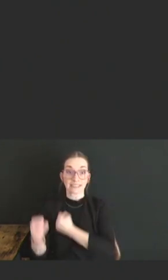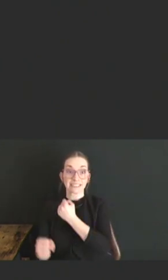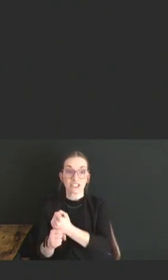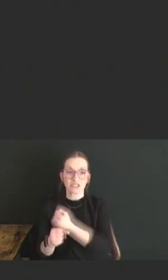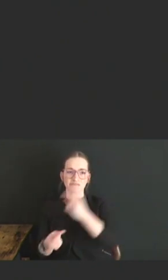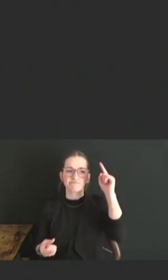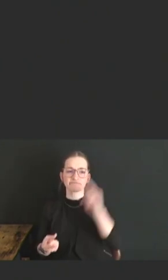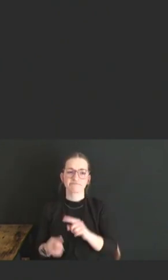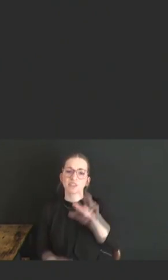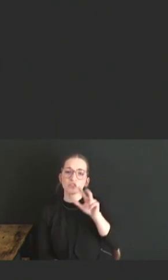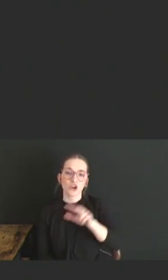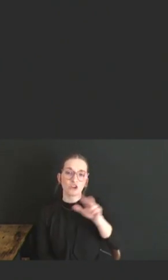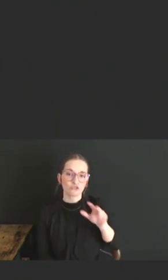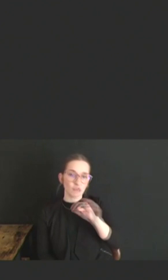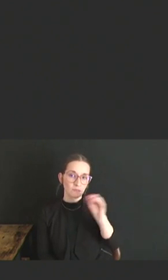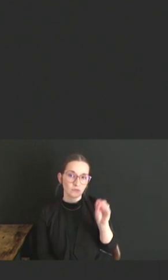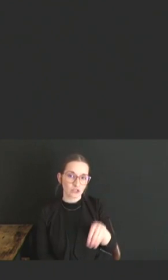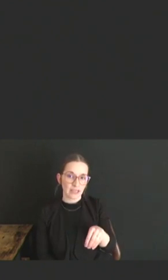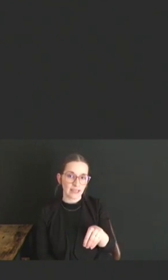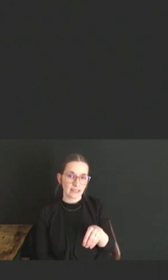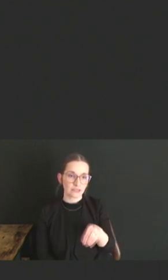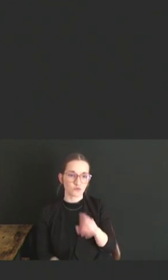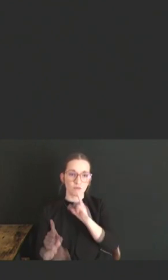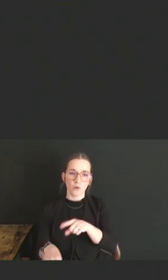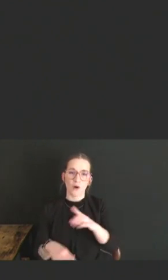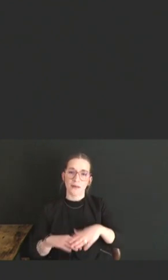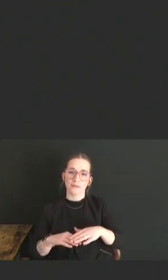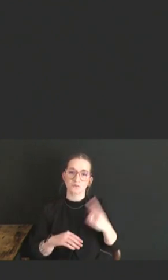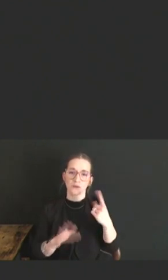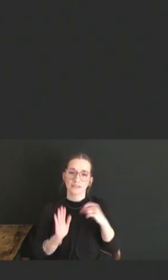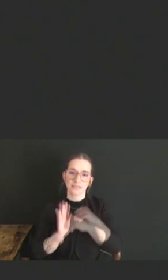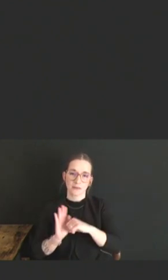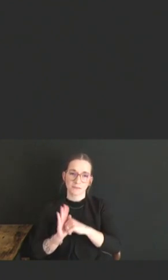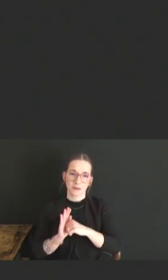one symptom, so we're seeing a reduction in the number of patients reporting at least one symptom.